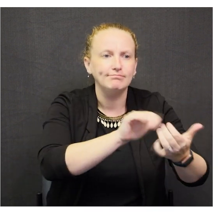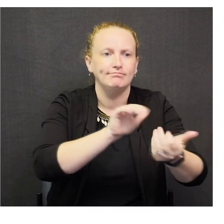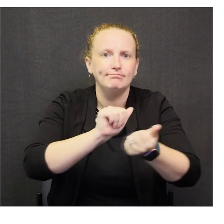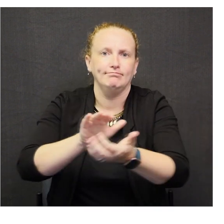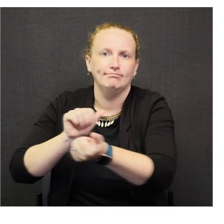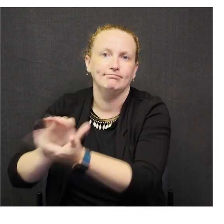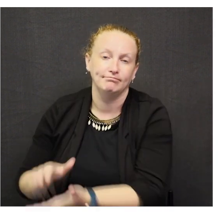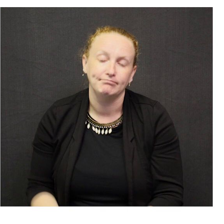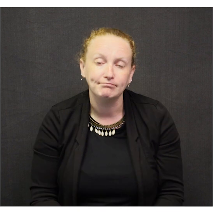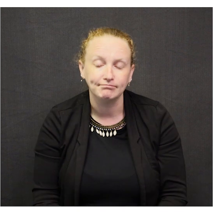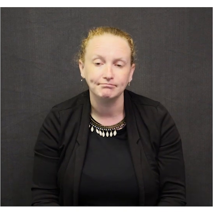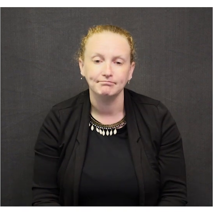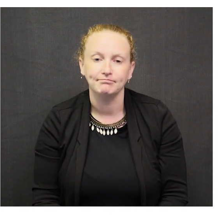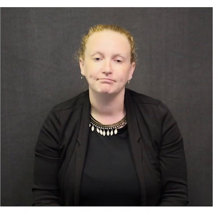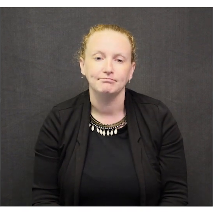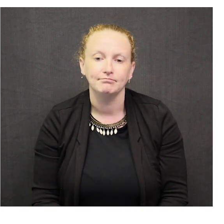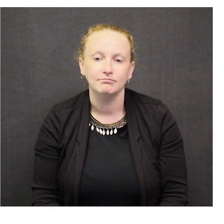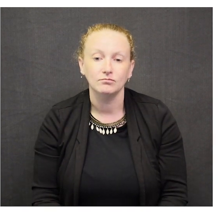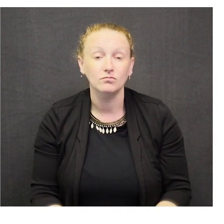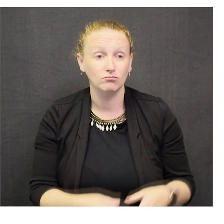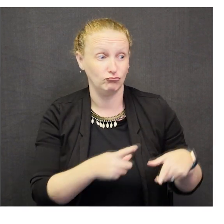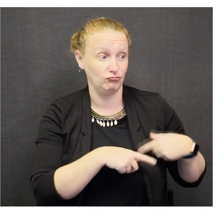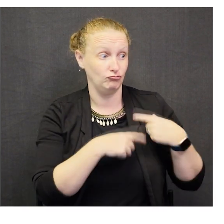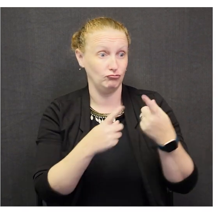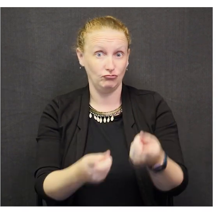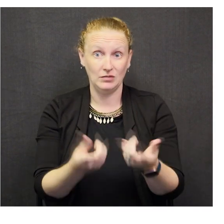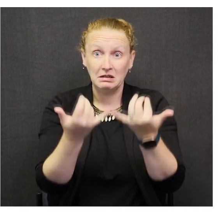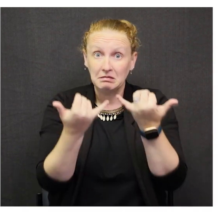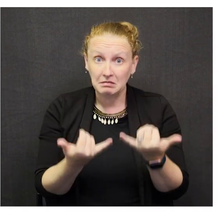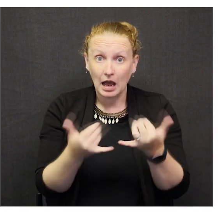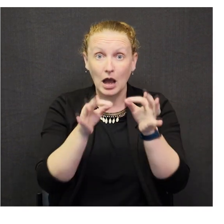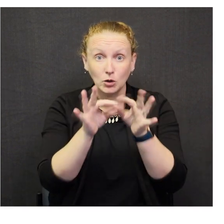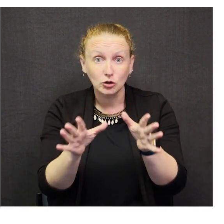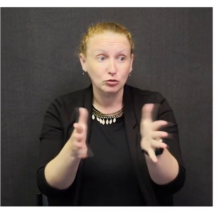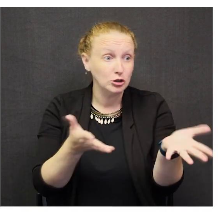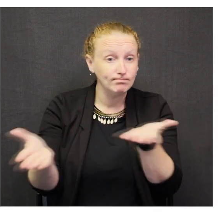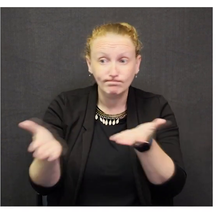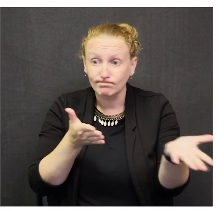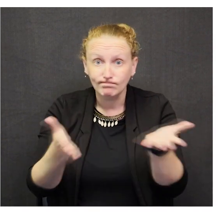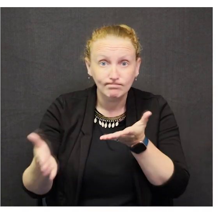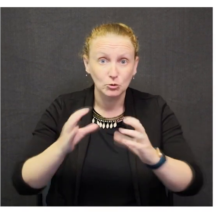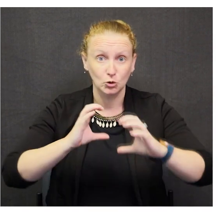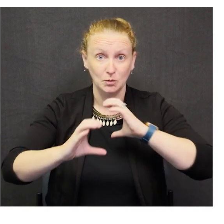has been, you know, relatively seamless. So I think that there's an element of tele-health